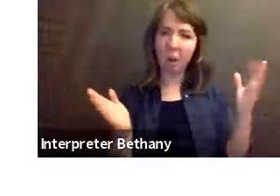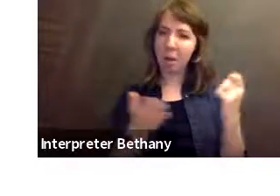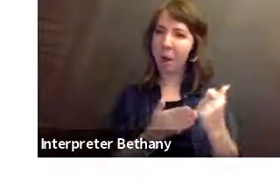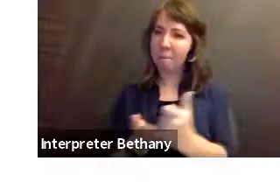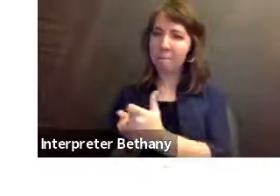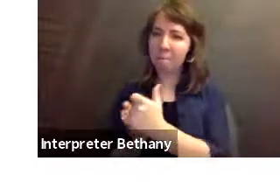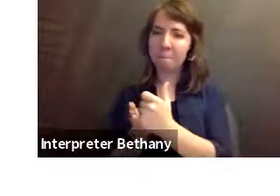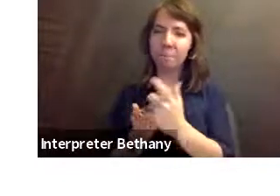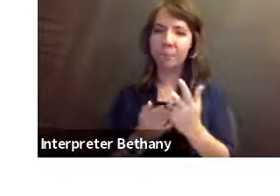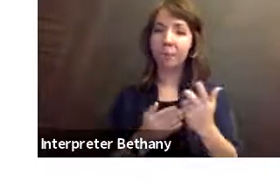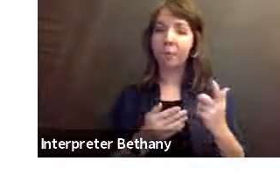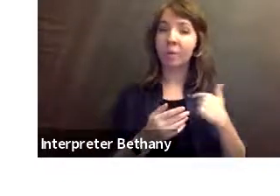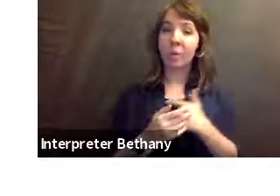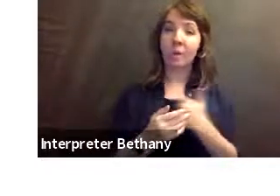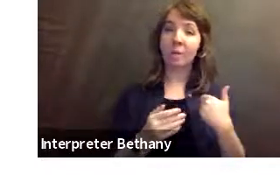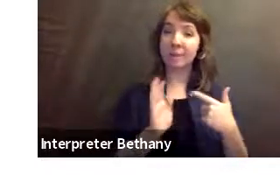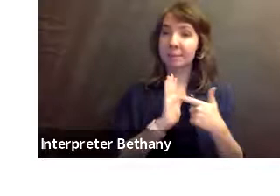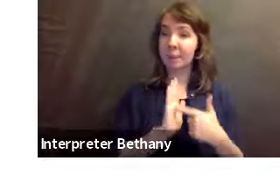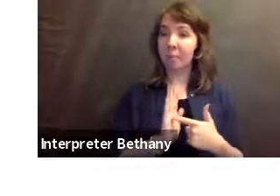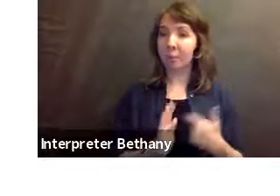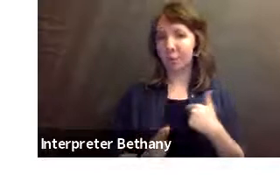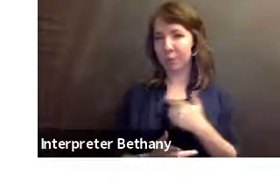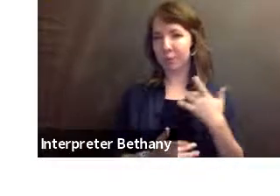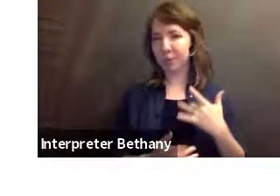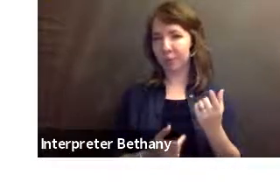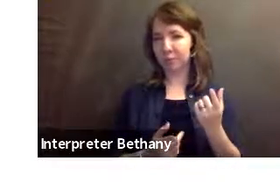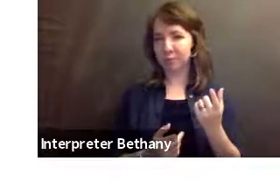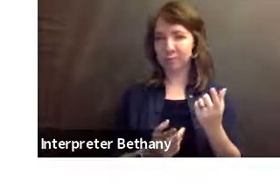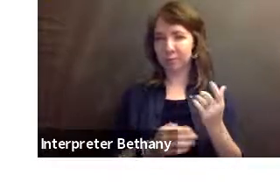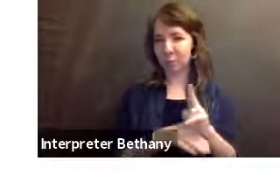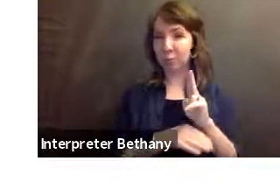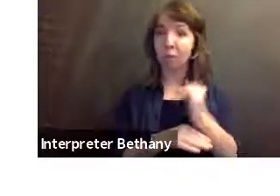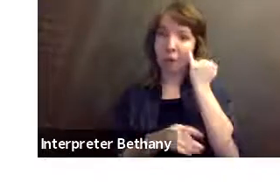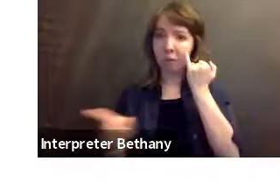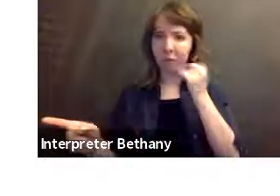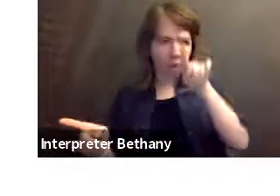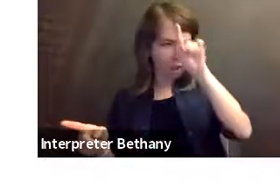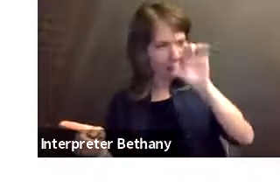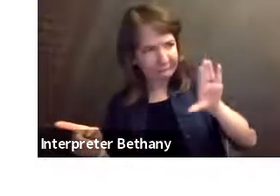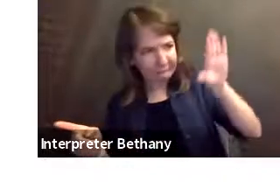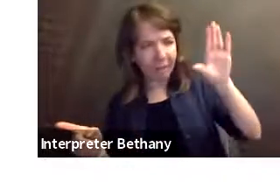Linda Kobashigawa: Examples that we usually use. Of course, if a student has a question will definitely answer it during the webinar but